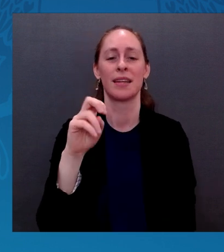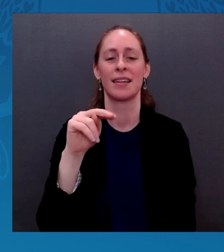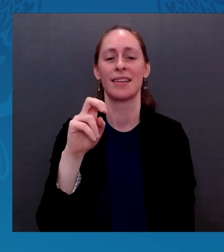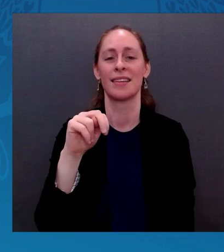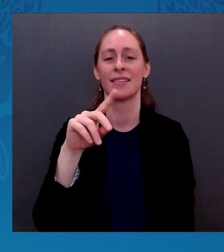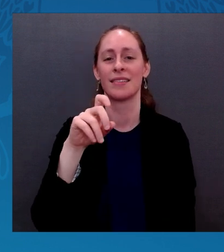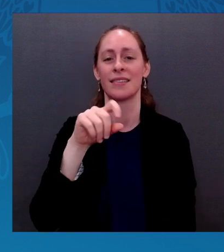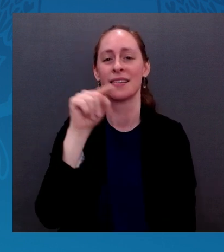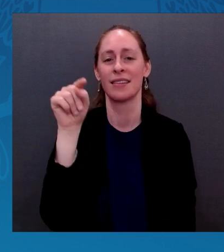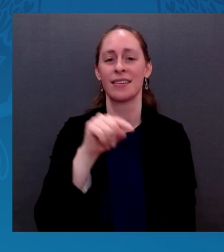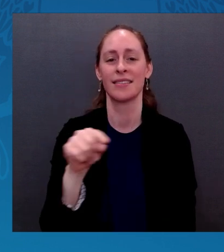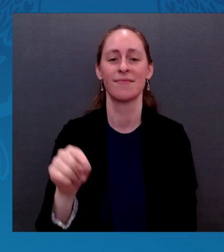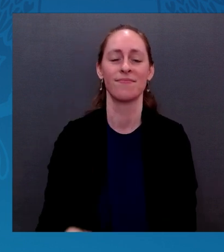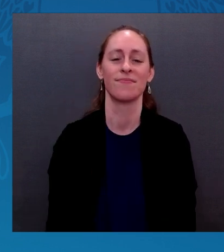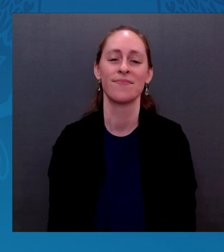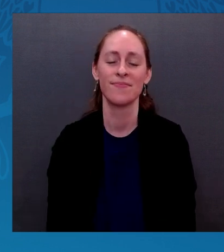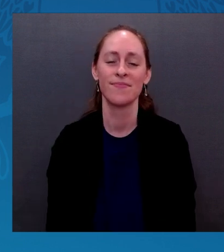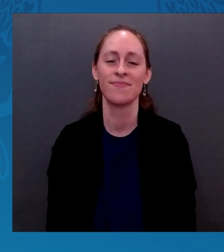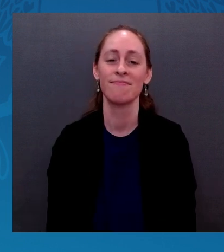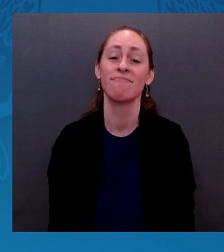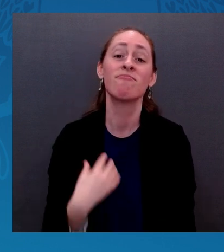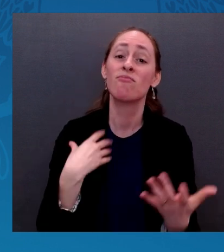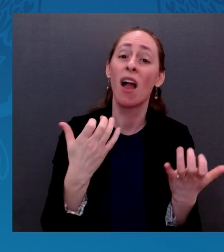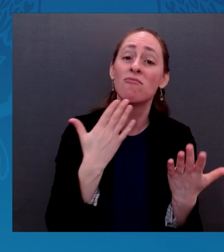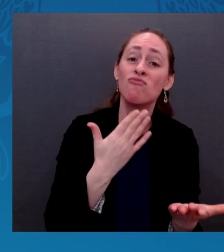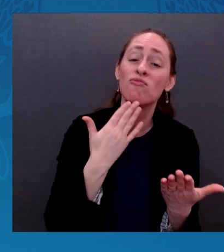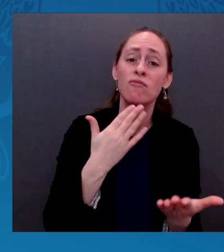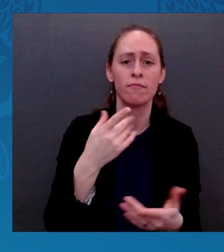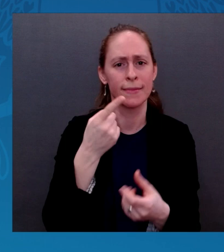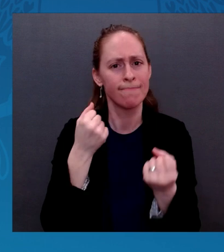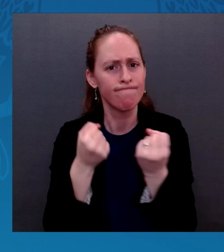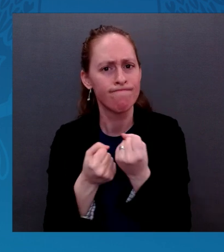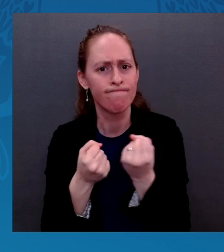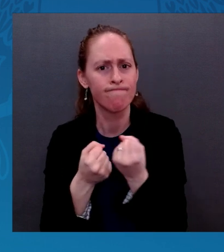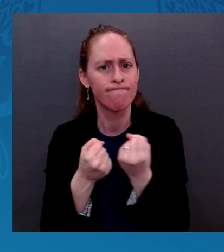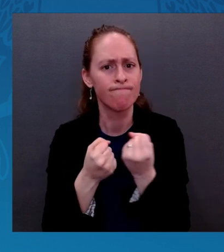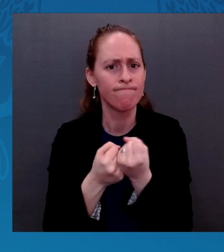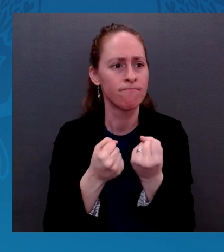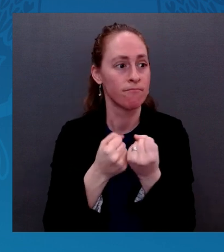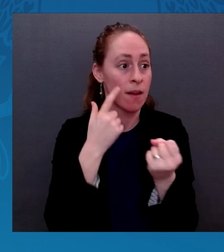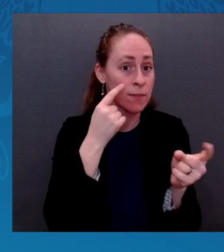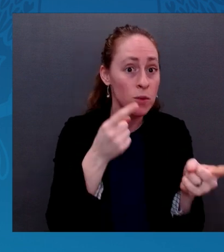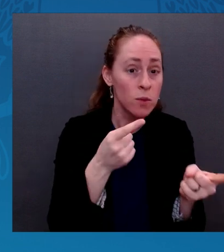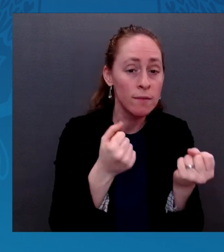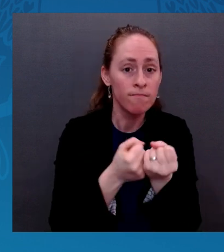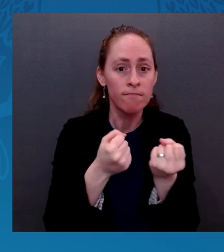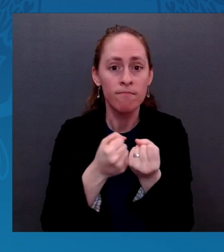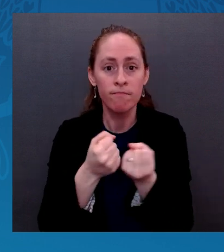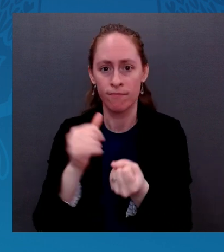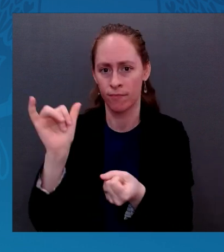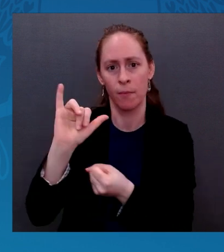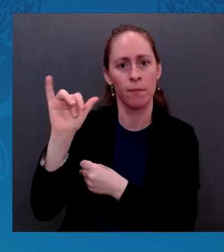that we have the bipartisan infrastructure law and we have resources to help replicate what's happening in Newark all over this country.